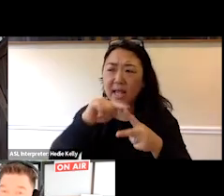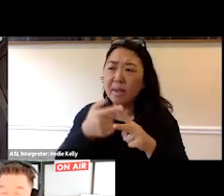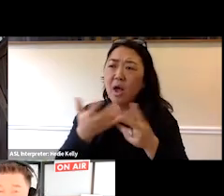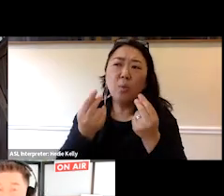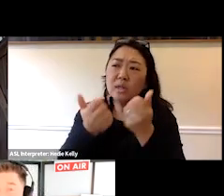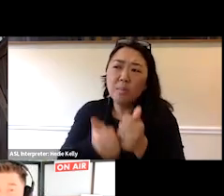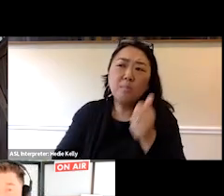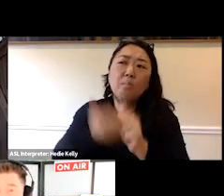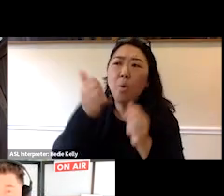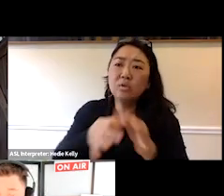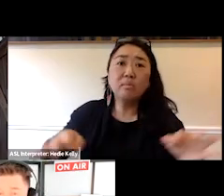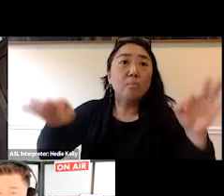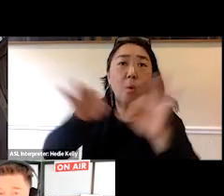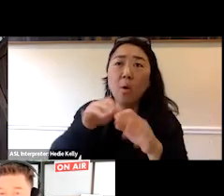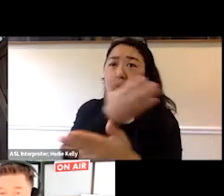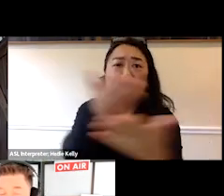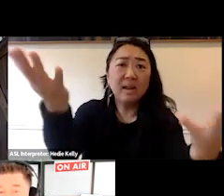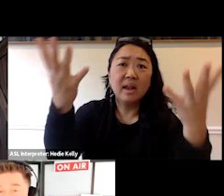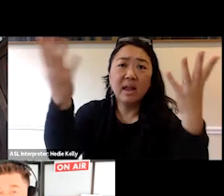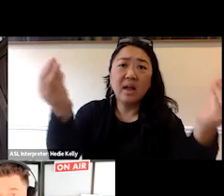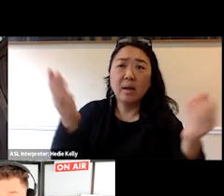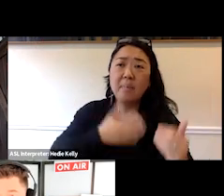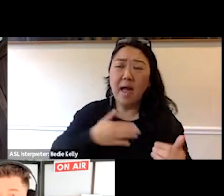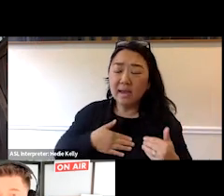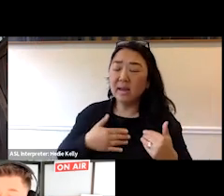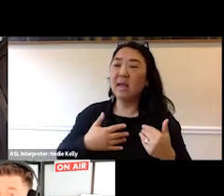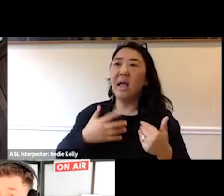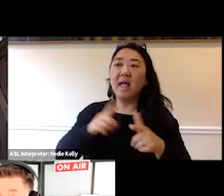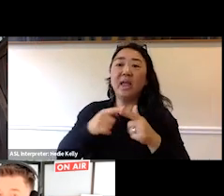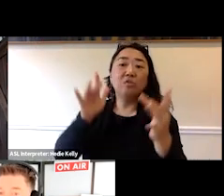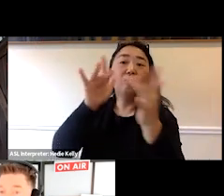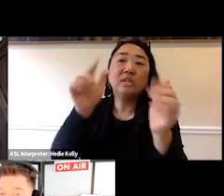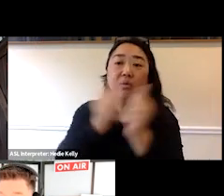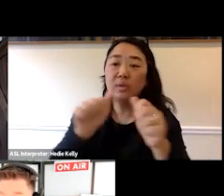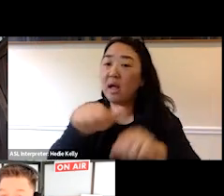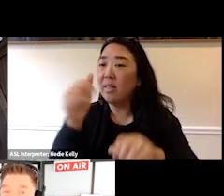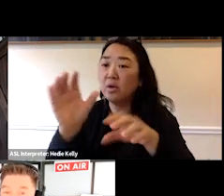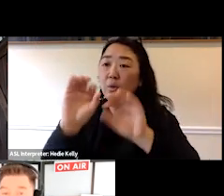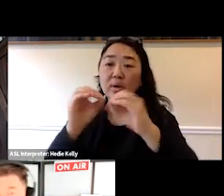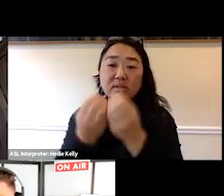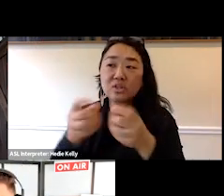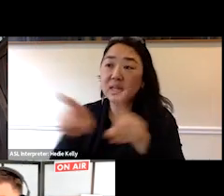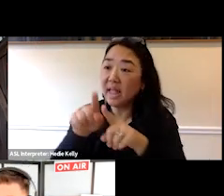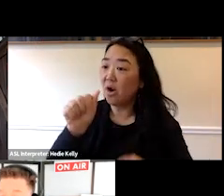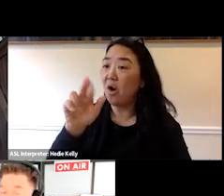Art Reach to help get them connected to places that can give them some guidance on that if they need it or doing their own research.